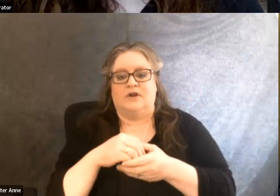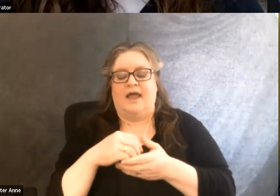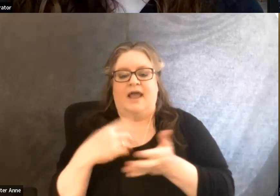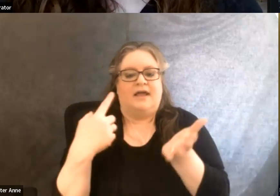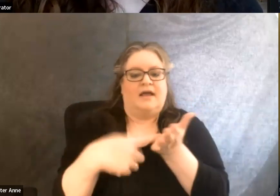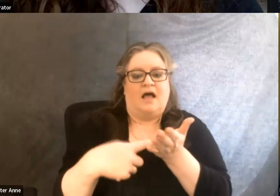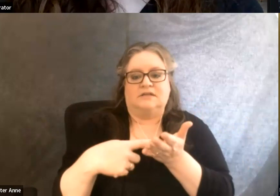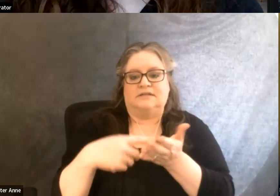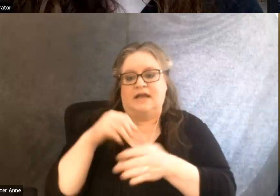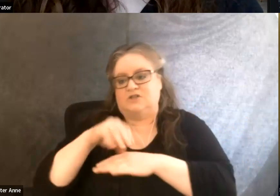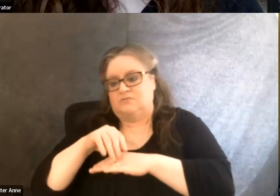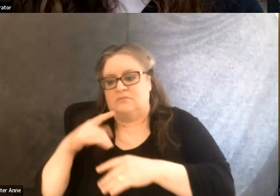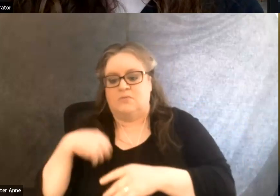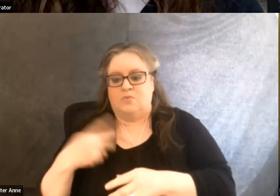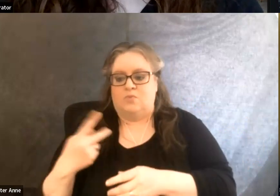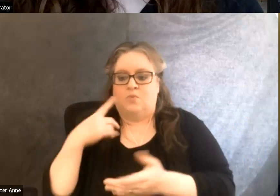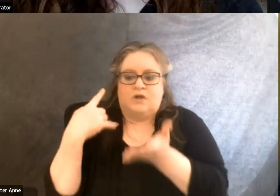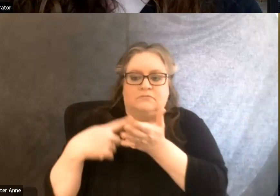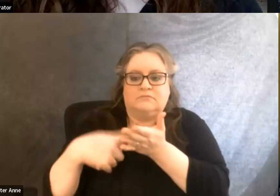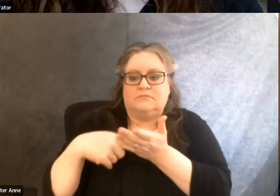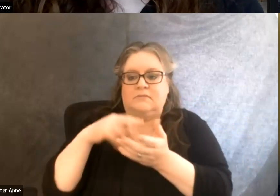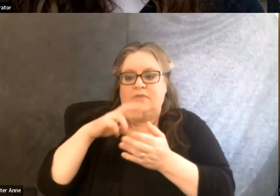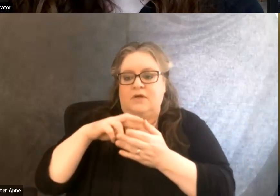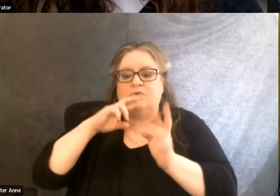where we go over the report results with you.